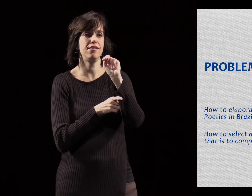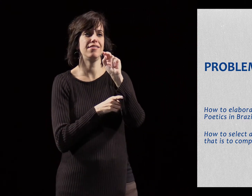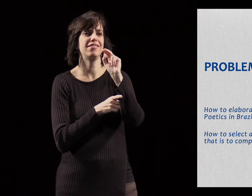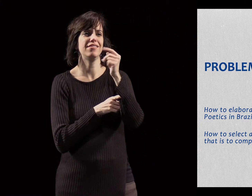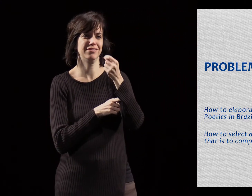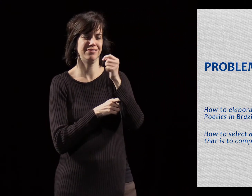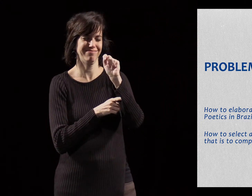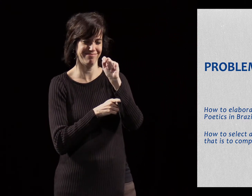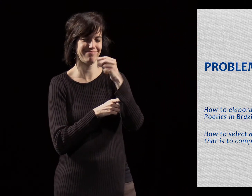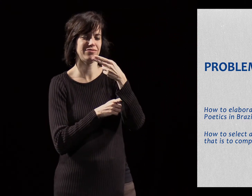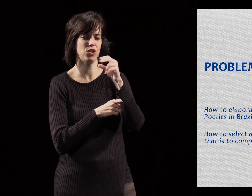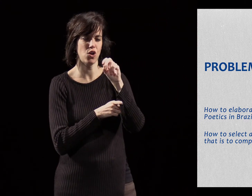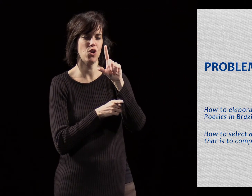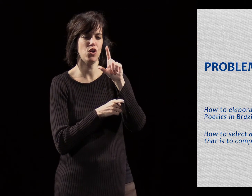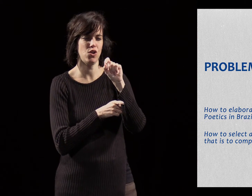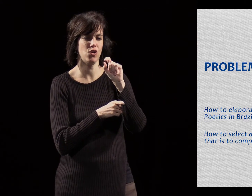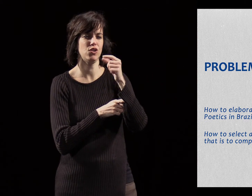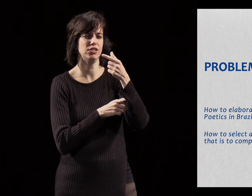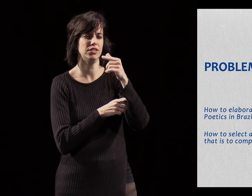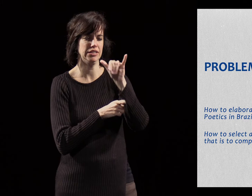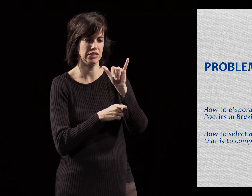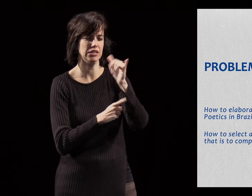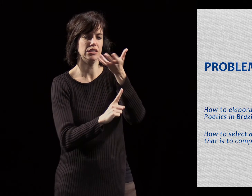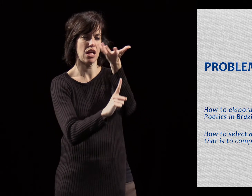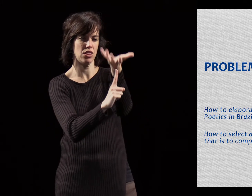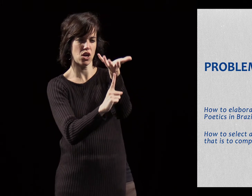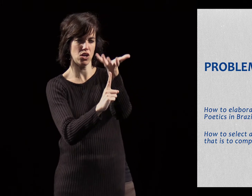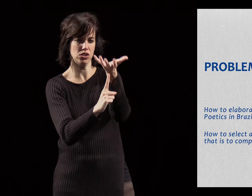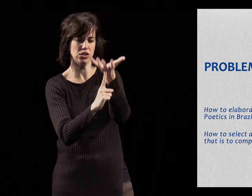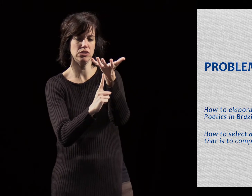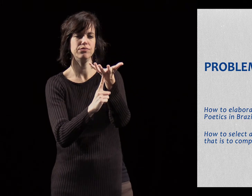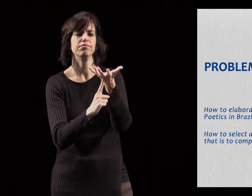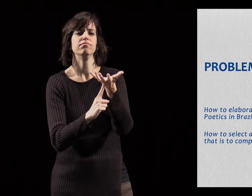Now on the topic of anthology, which again I signed like this.